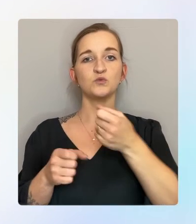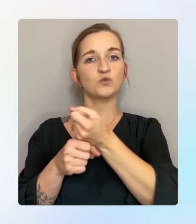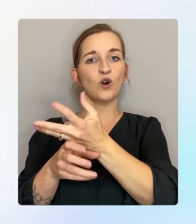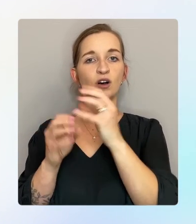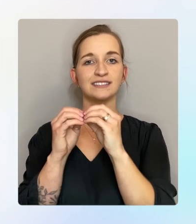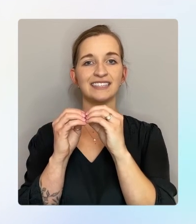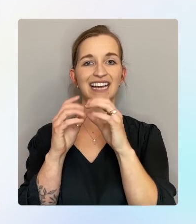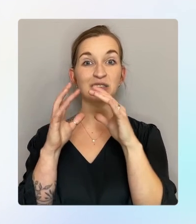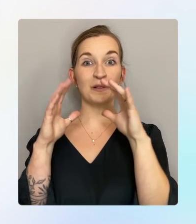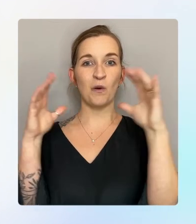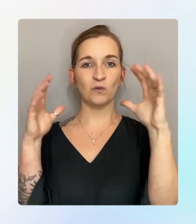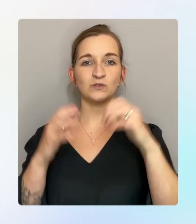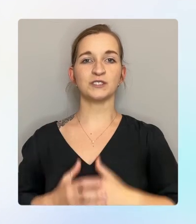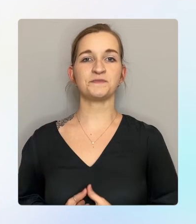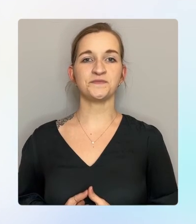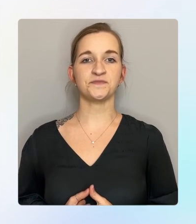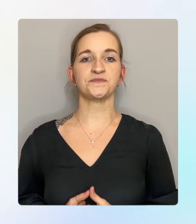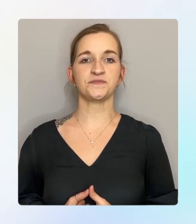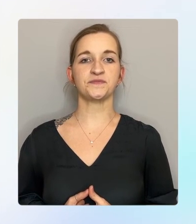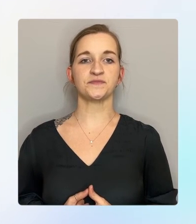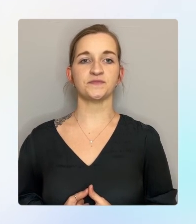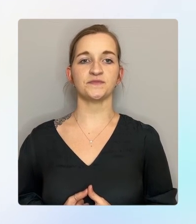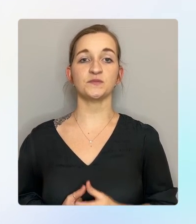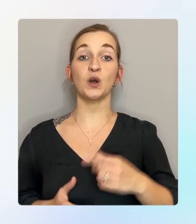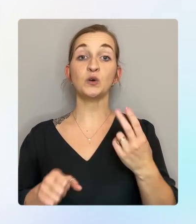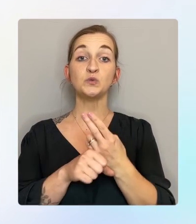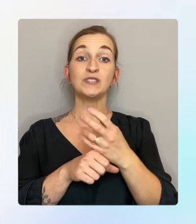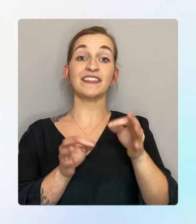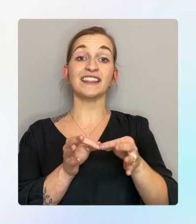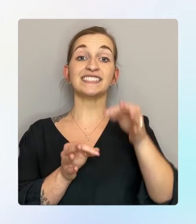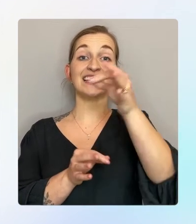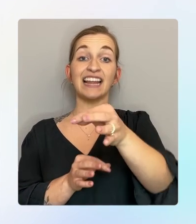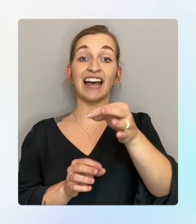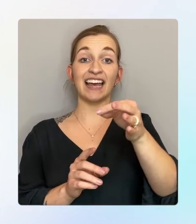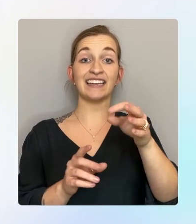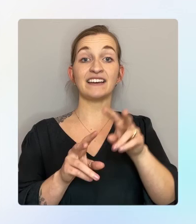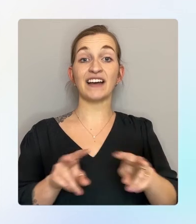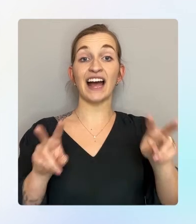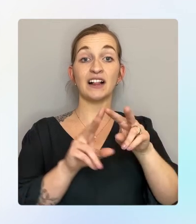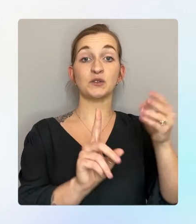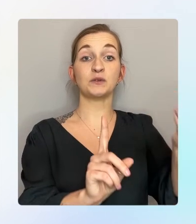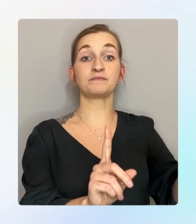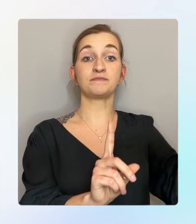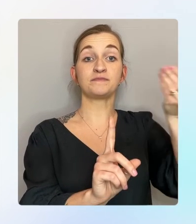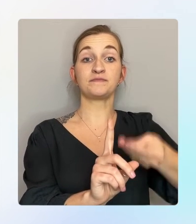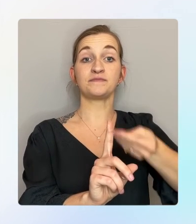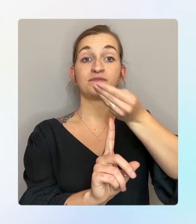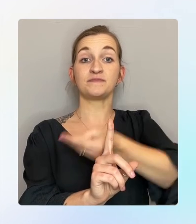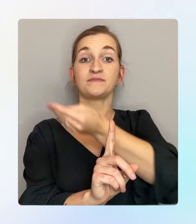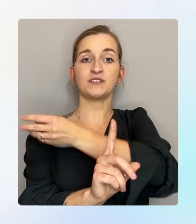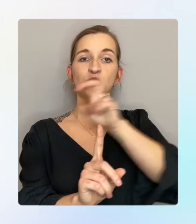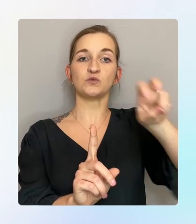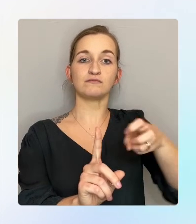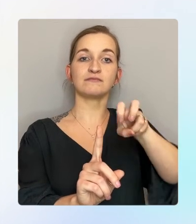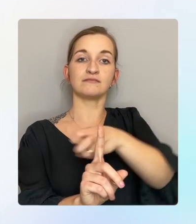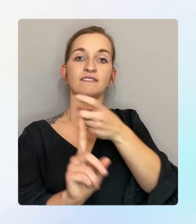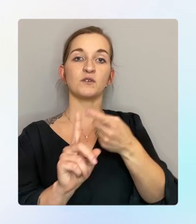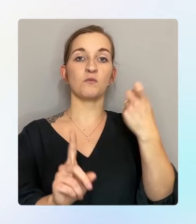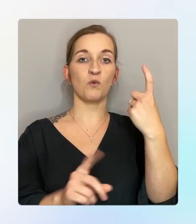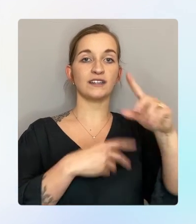Now we can use the "Delay value" patch to pass the current state from one frame to the next via its "Receiver" patch.